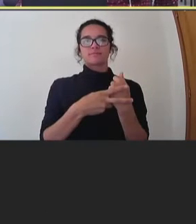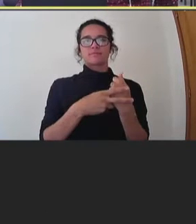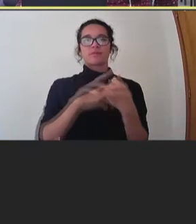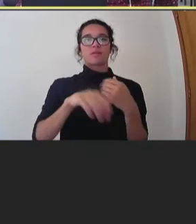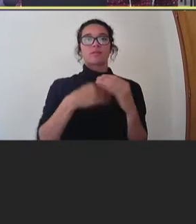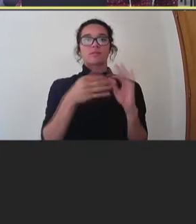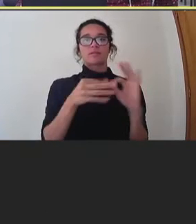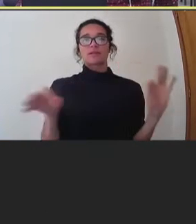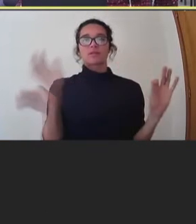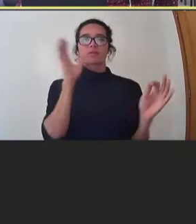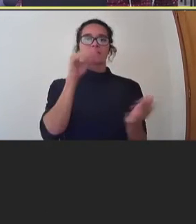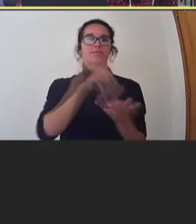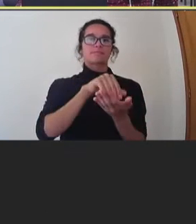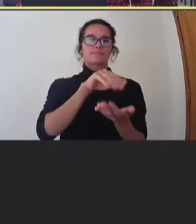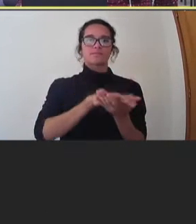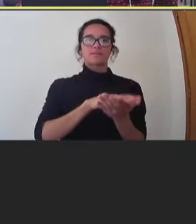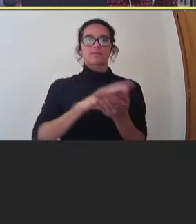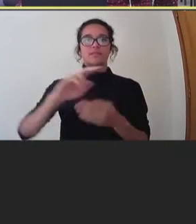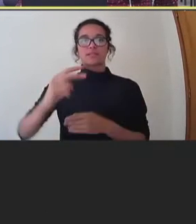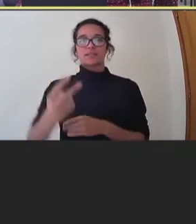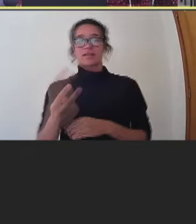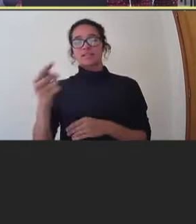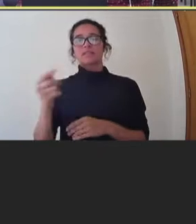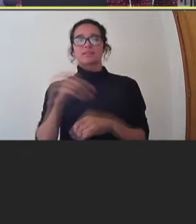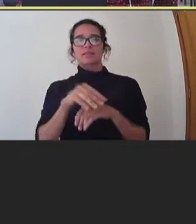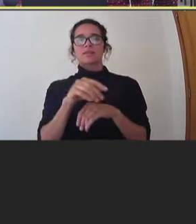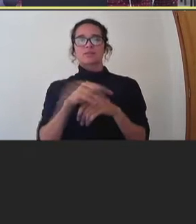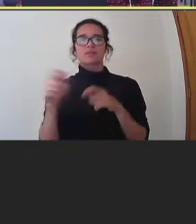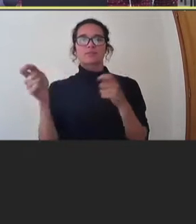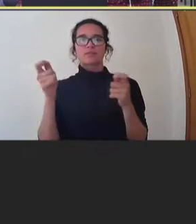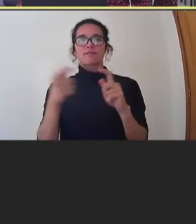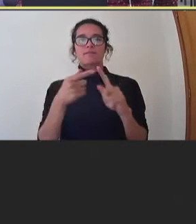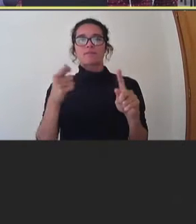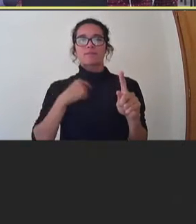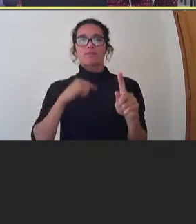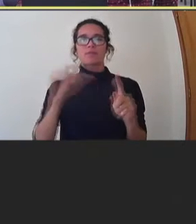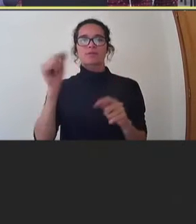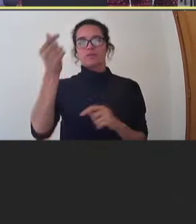this advisory council is governed by the Federal Advisory Committee Act or FACA for short.